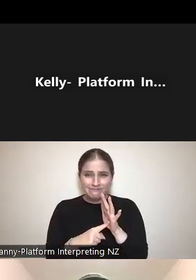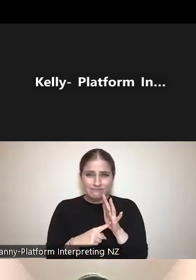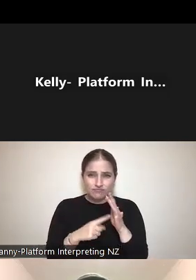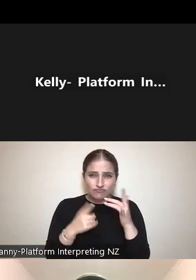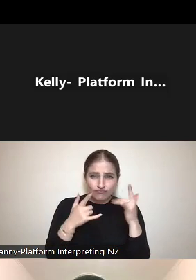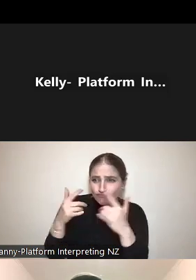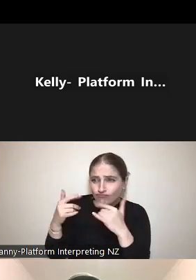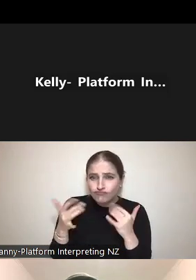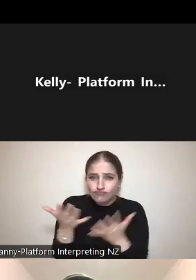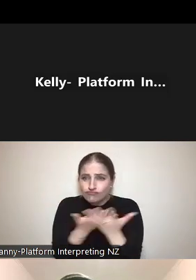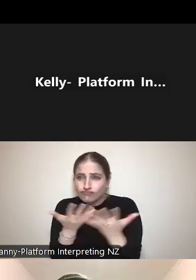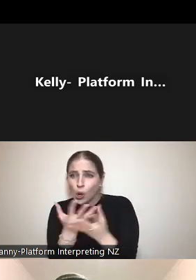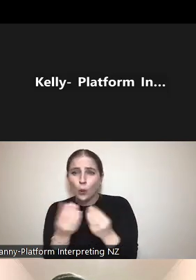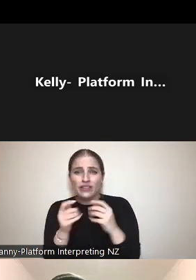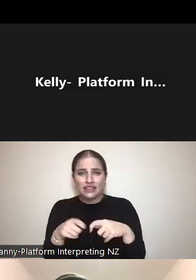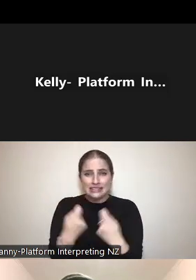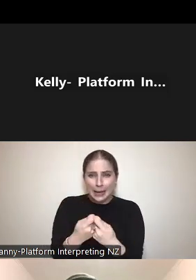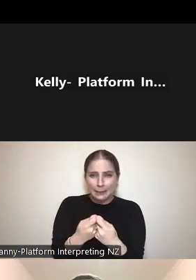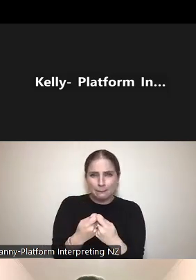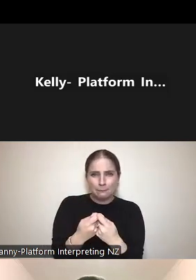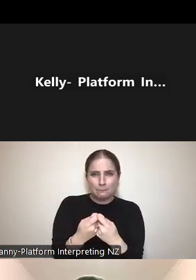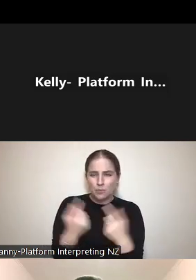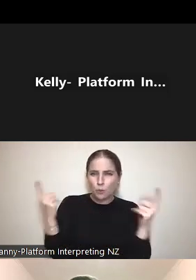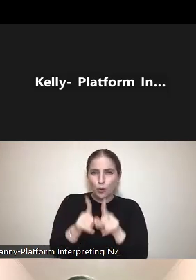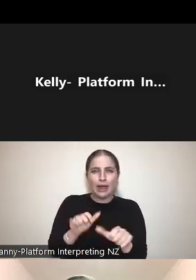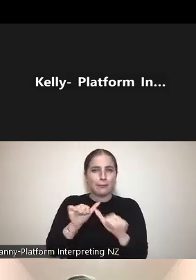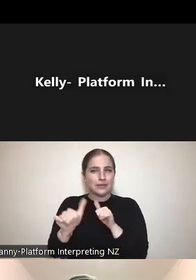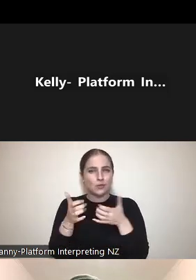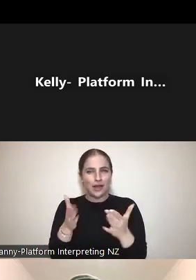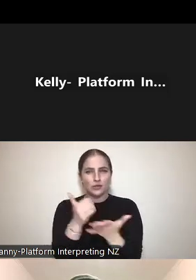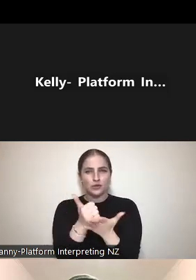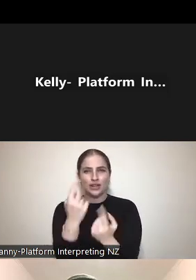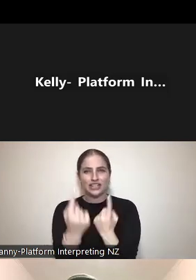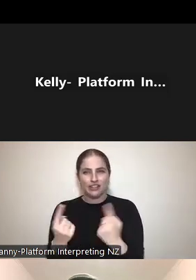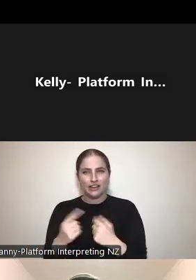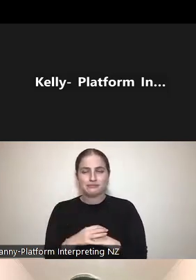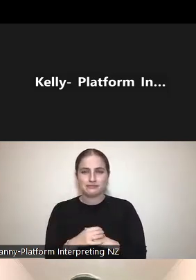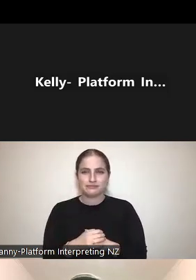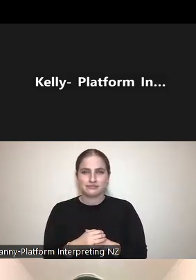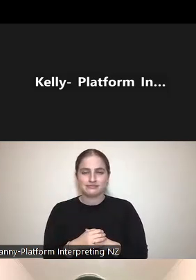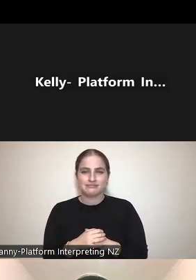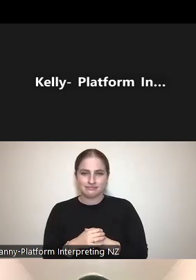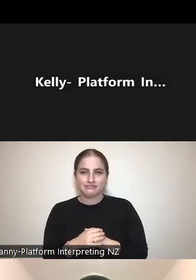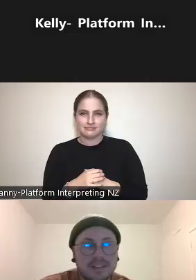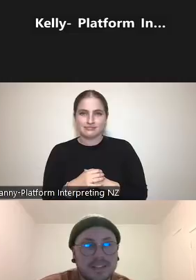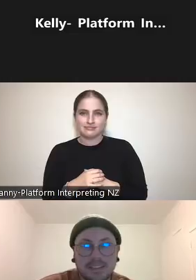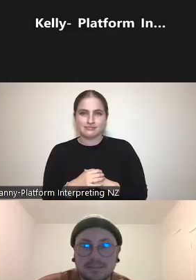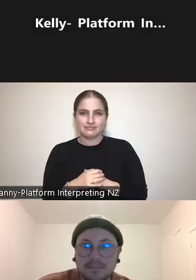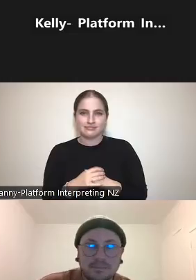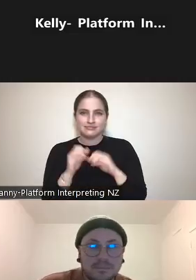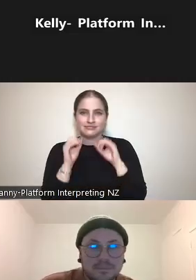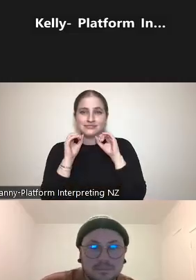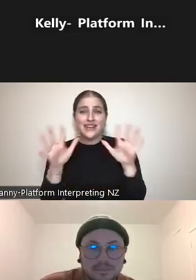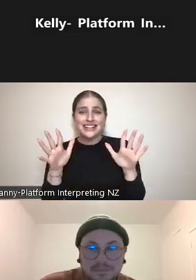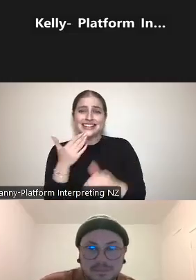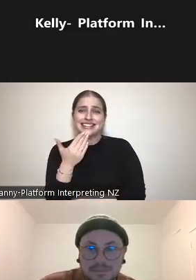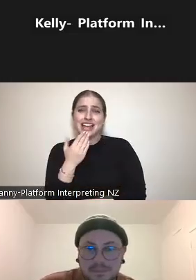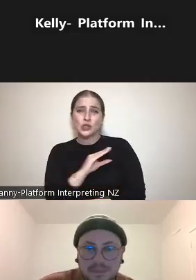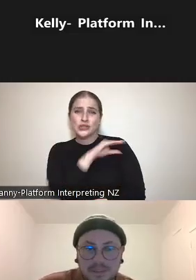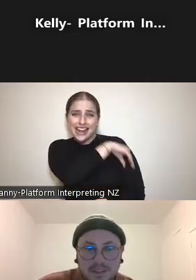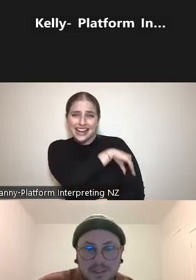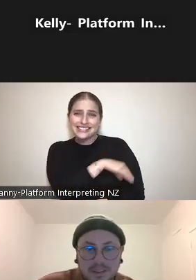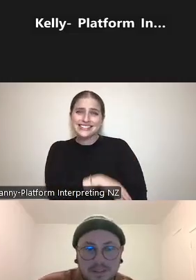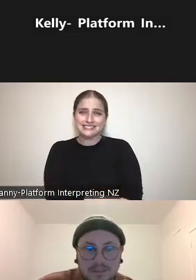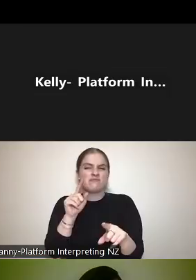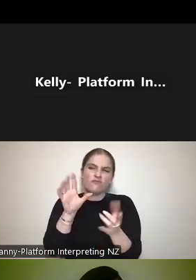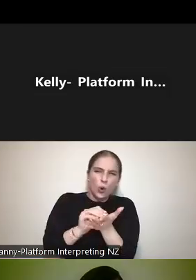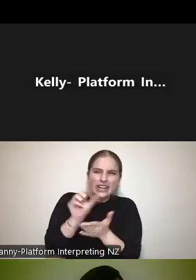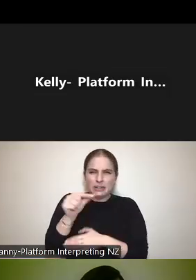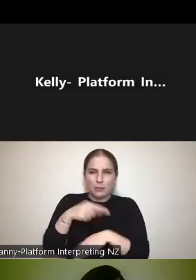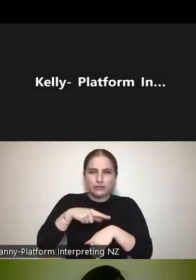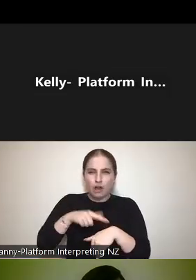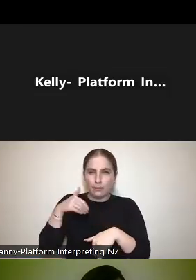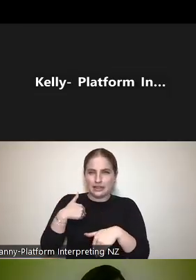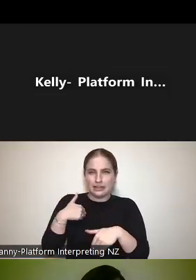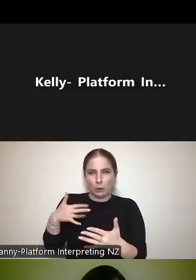can support each other. Amazing. Thanks, Stace.